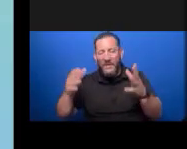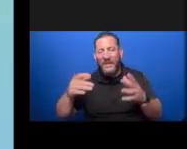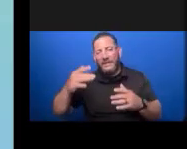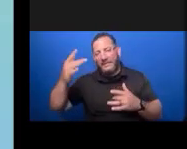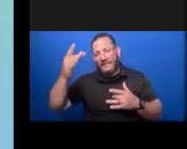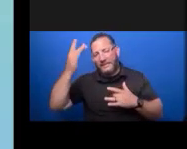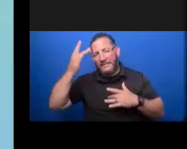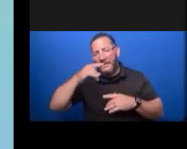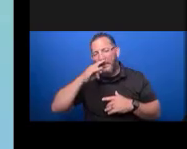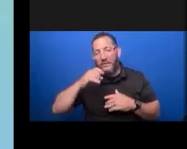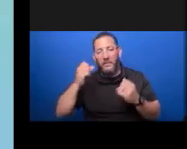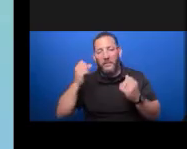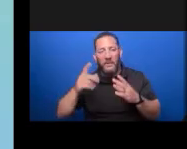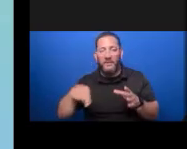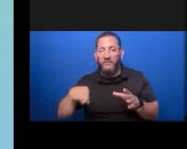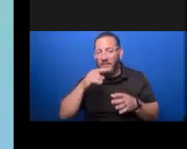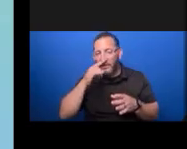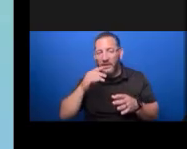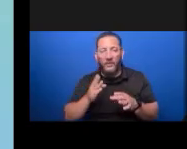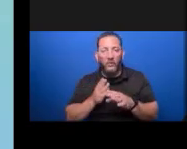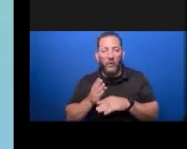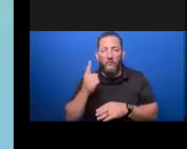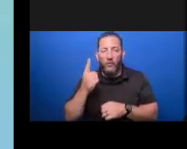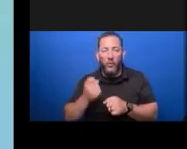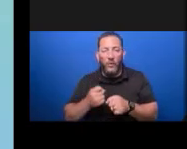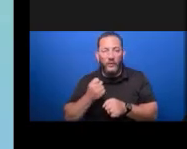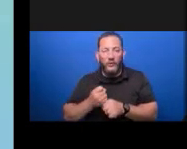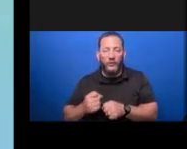lot of these kiddos are over a year. They may have been